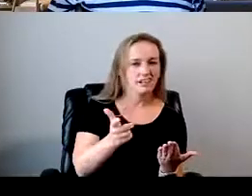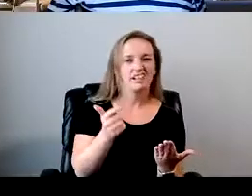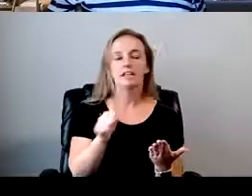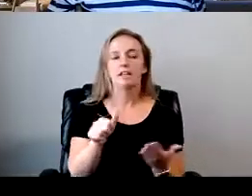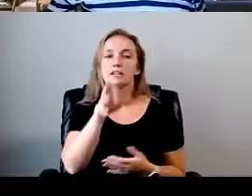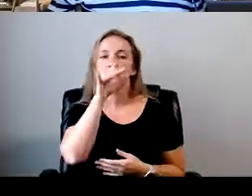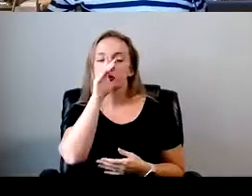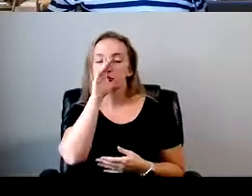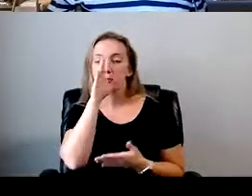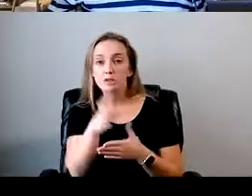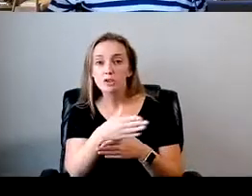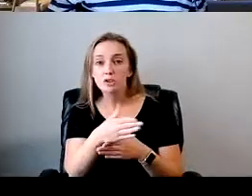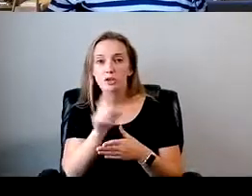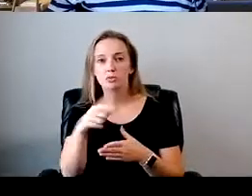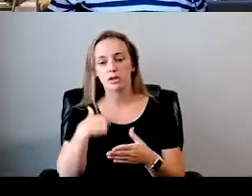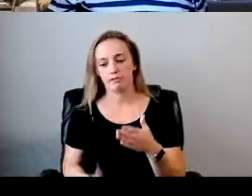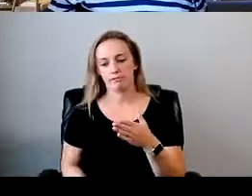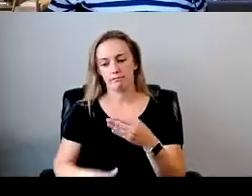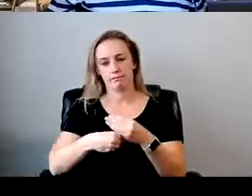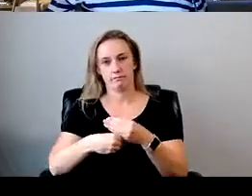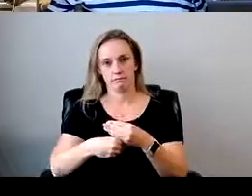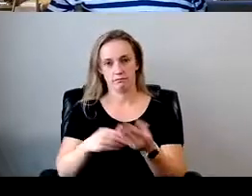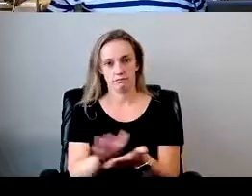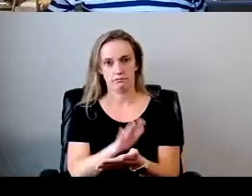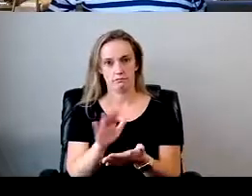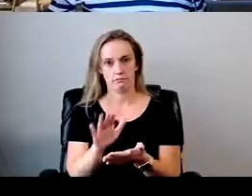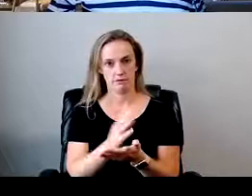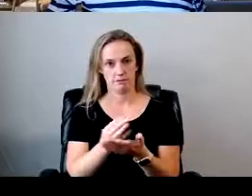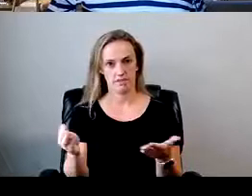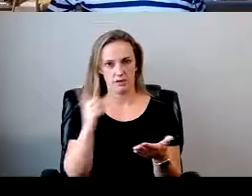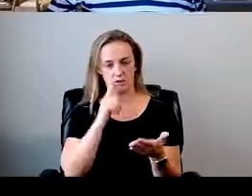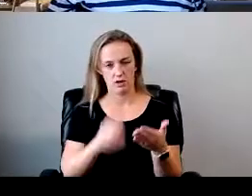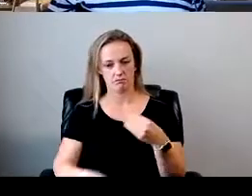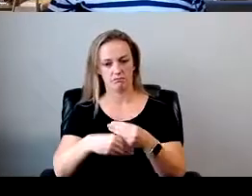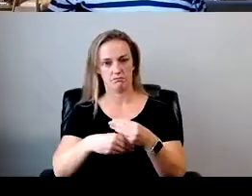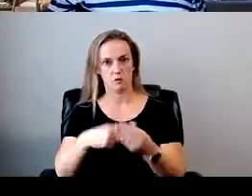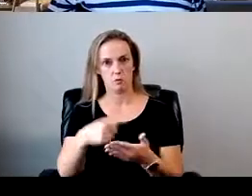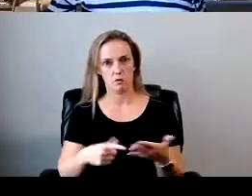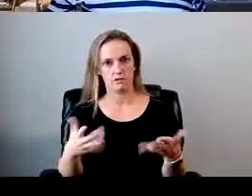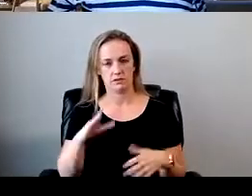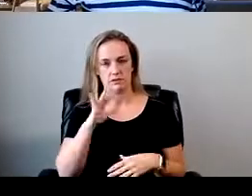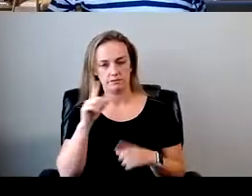have written materials to supplement what's being said, what's being taught. So we've all been to the doctor, like I said before,